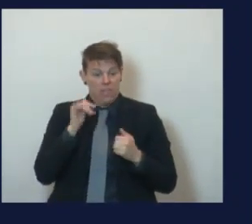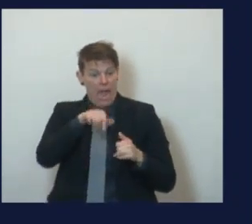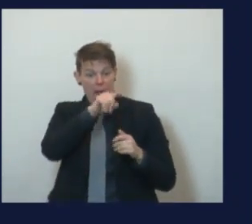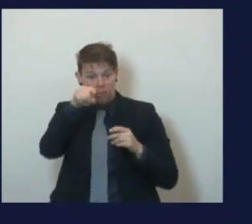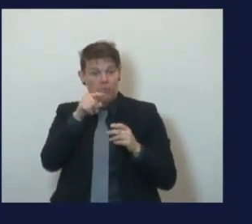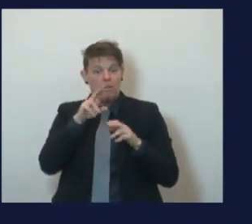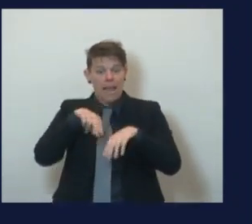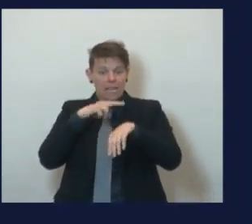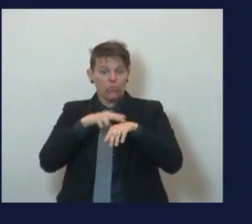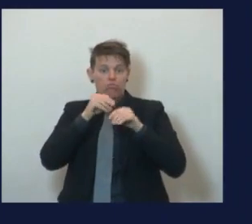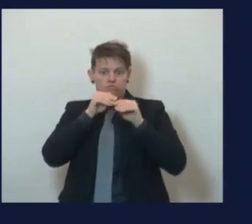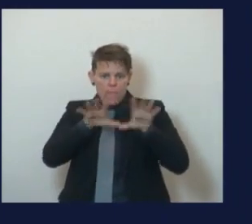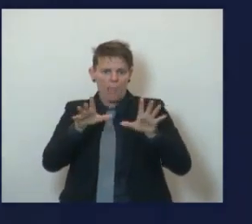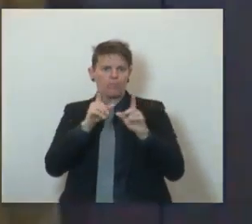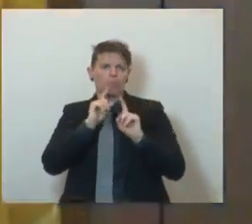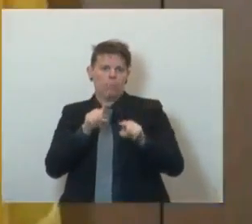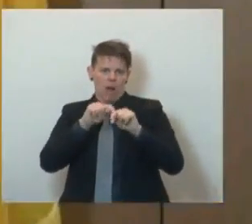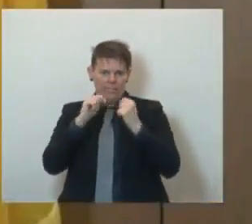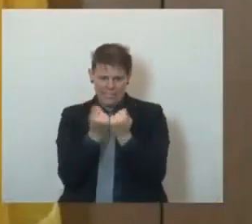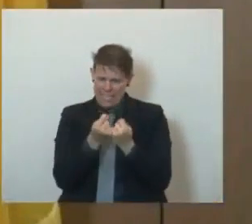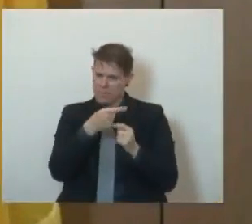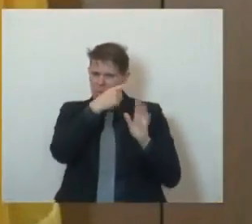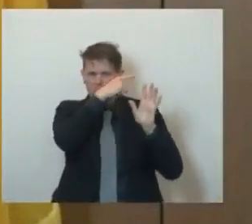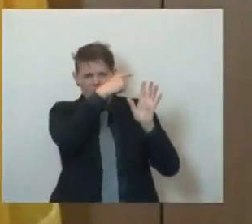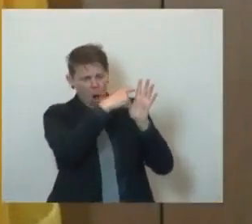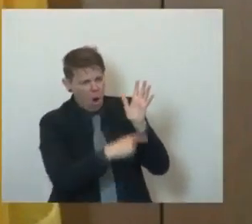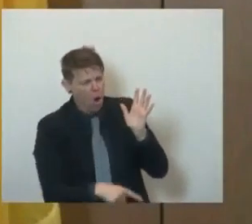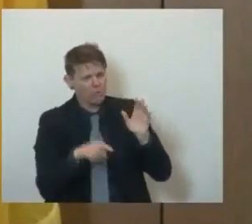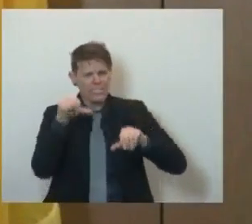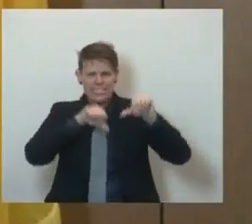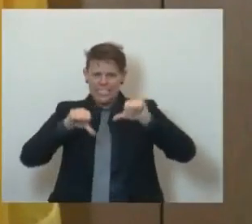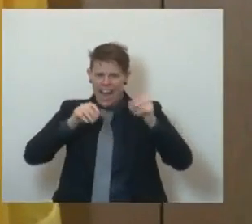YOU SEE THAT THERE ARE A TON OF PHYSICIANS.